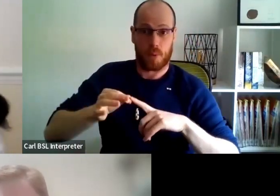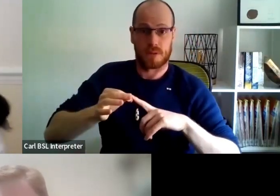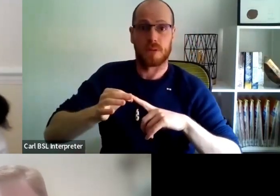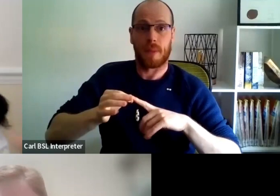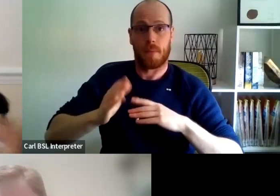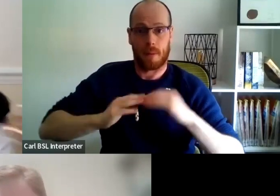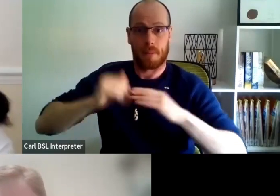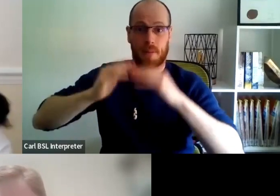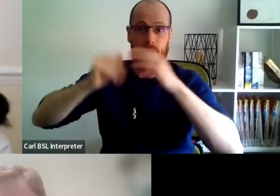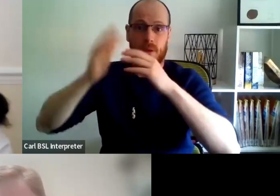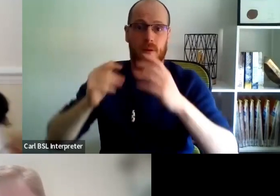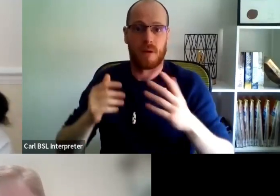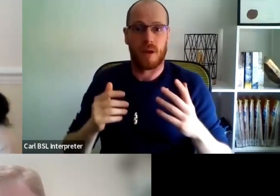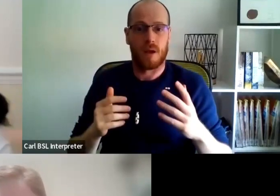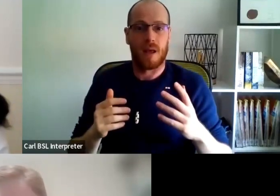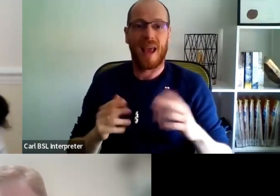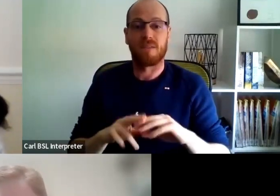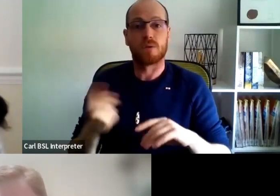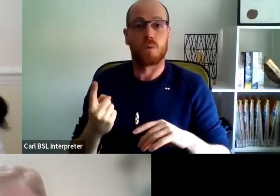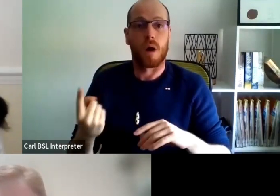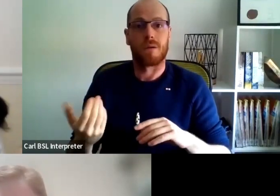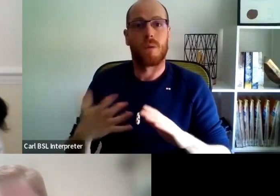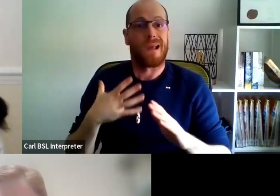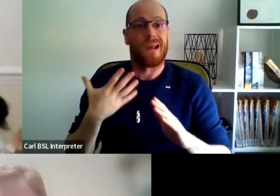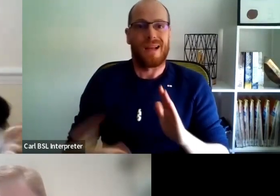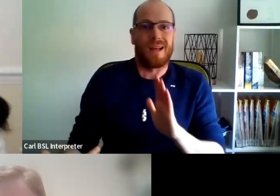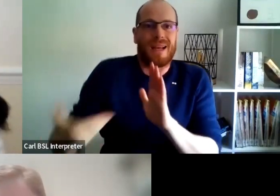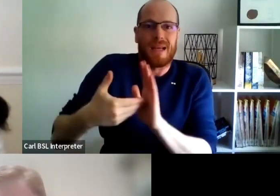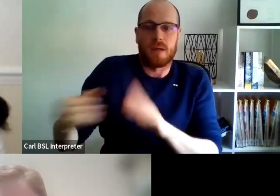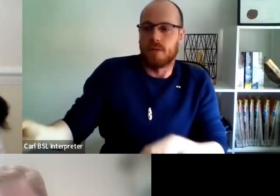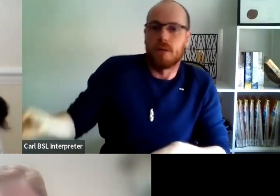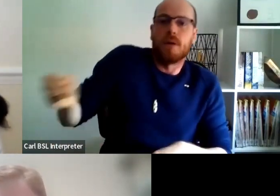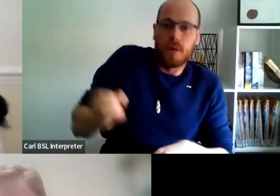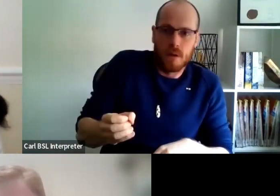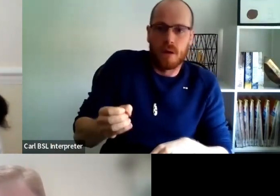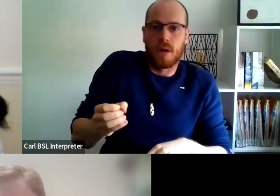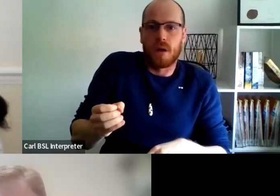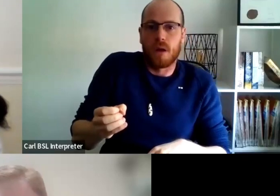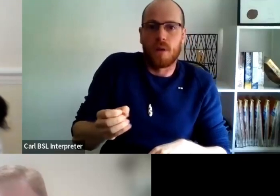with additional needs you can use that and kind of work with that as an individual kind of framework